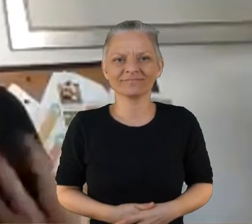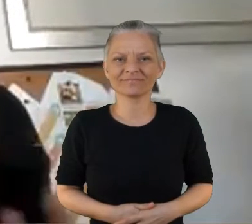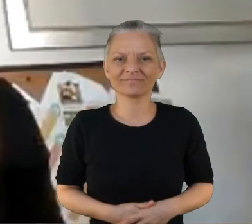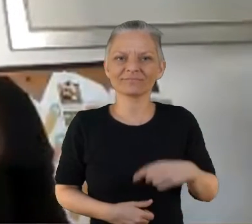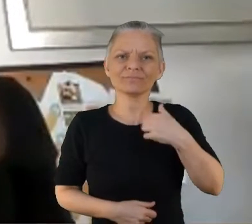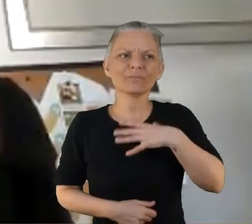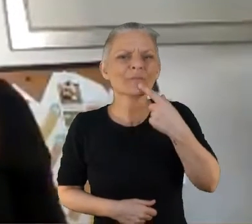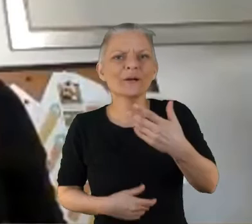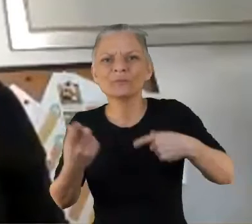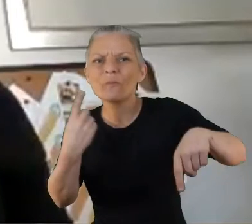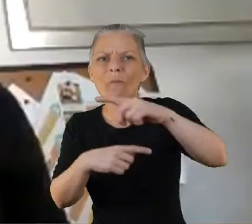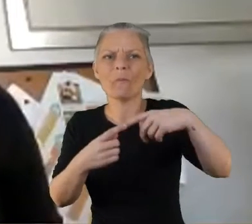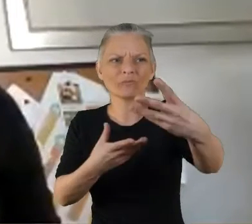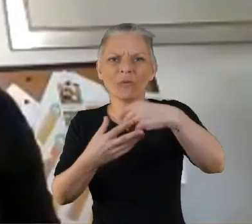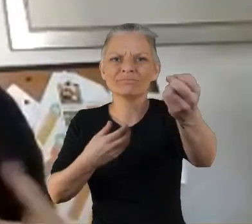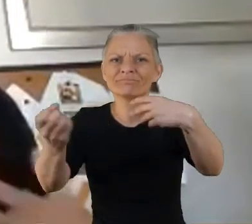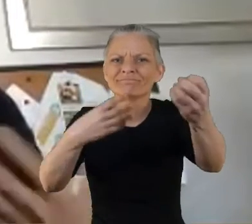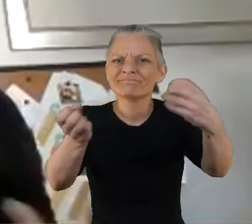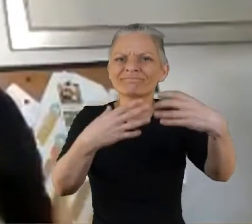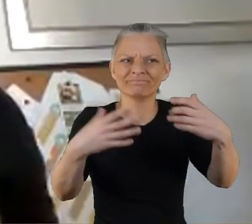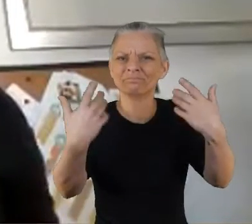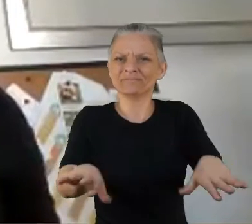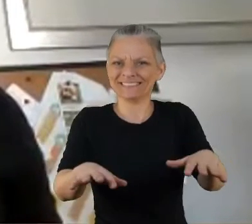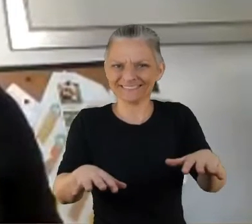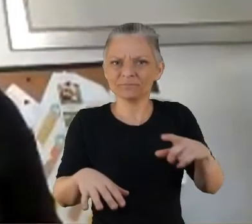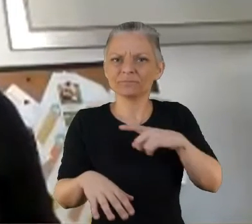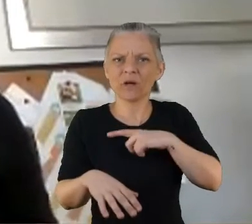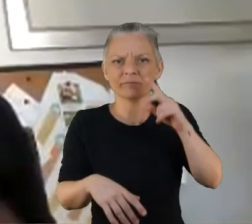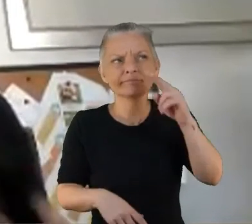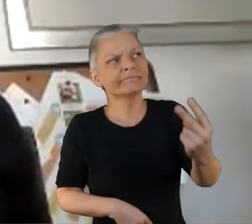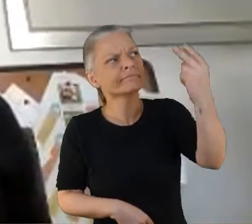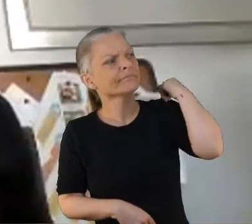it felt quite overwhelming because it felt a huge responsibility to go out